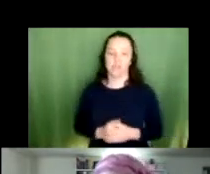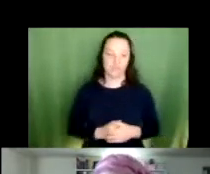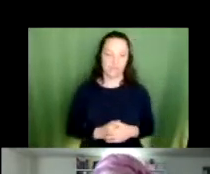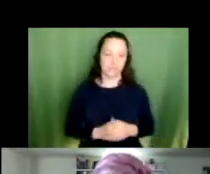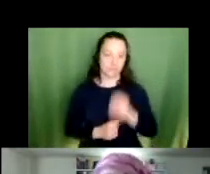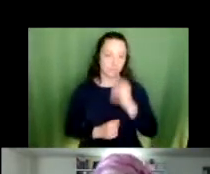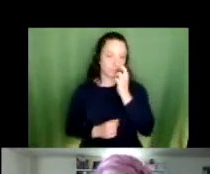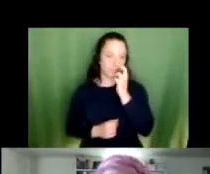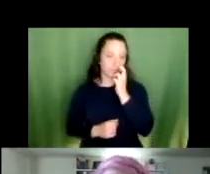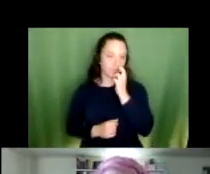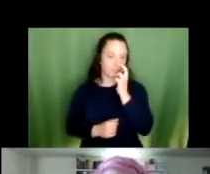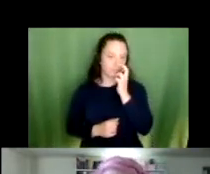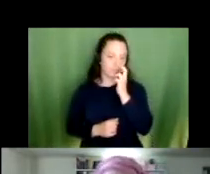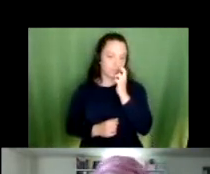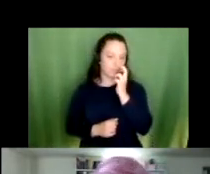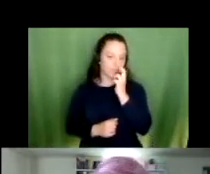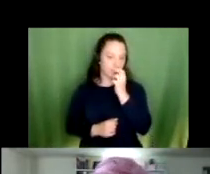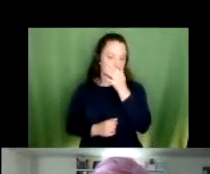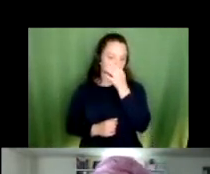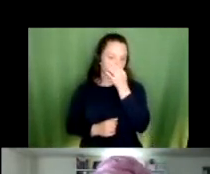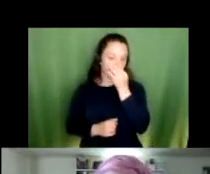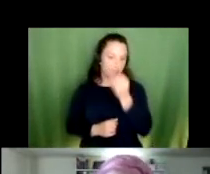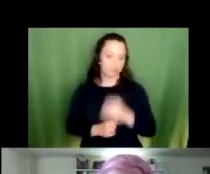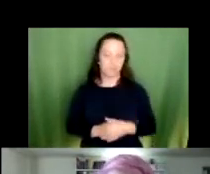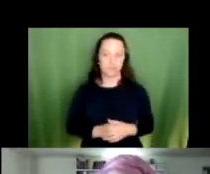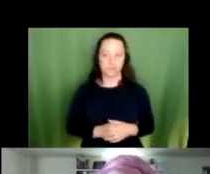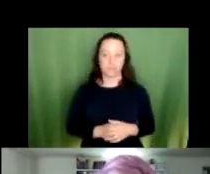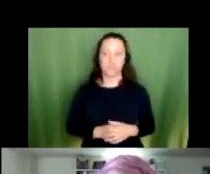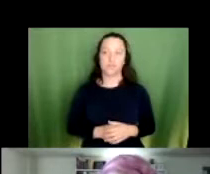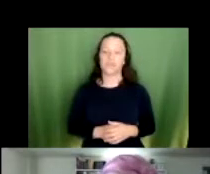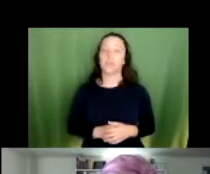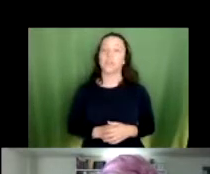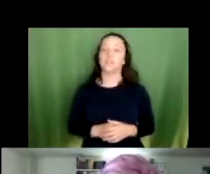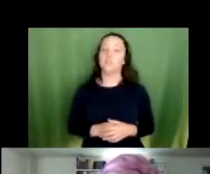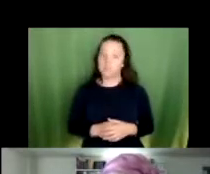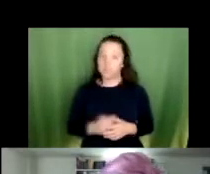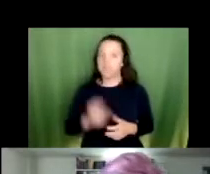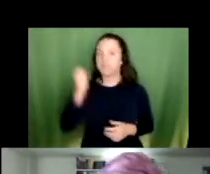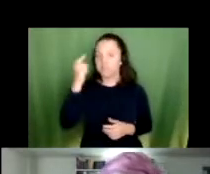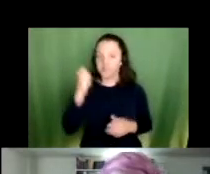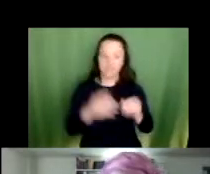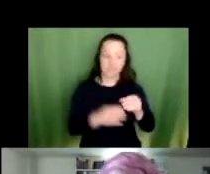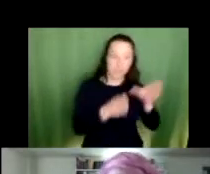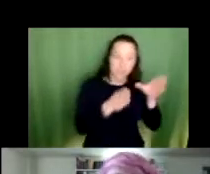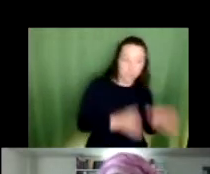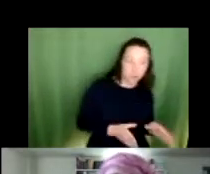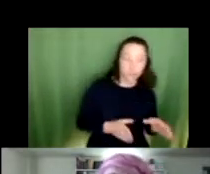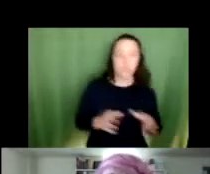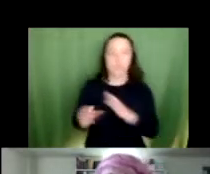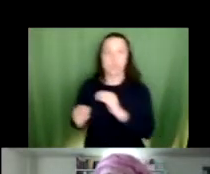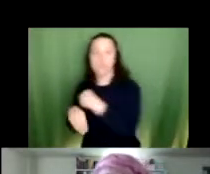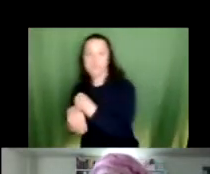Something I wanted to keep the same was the creation of list of guidelines and expectations.